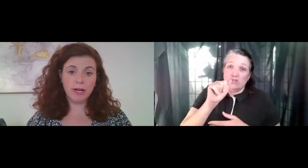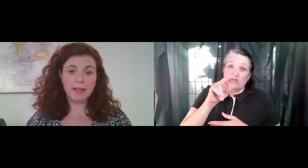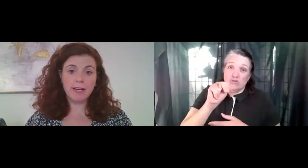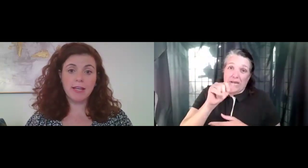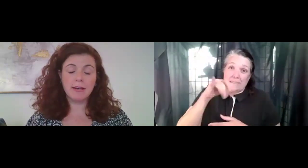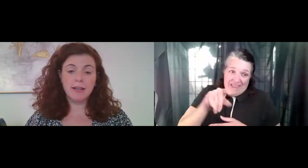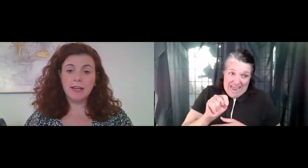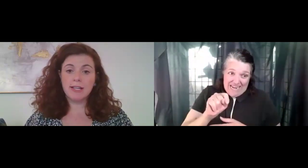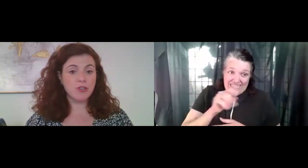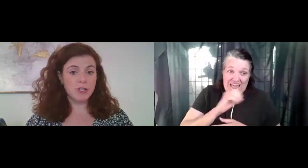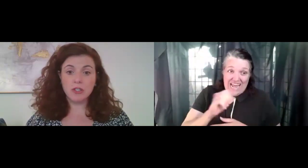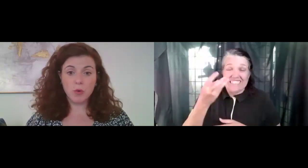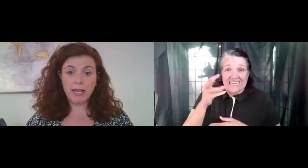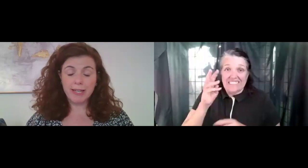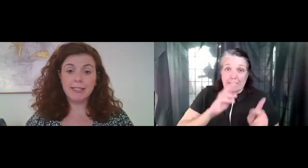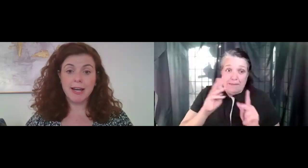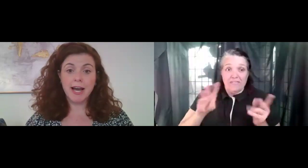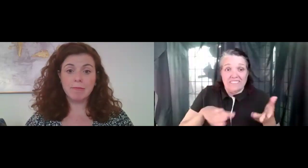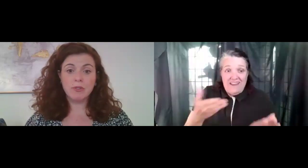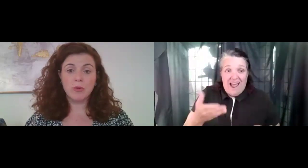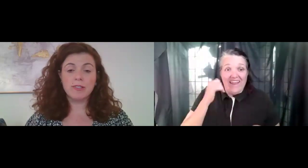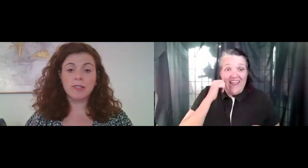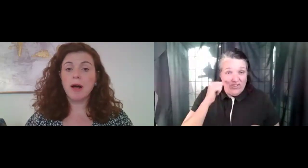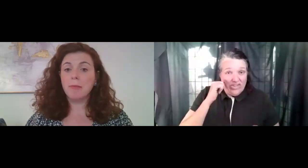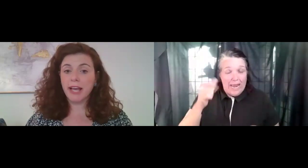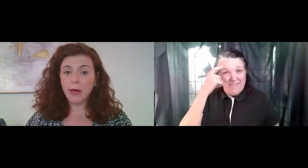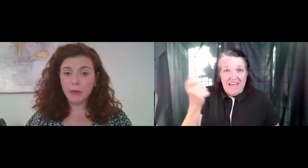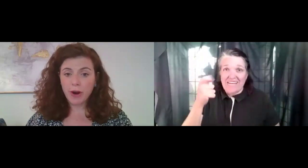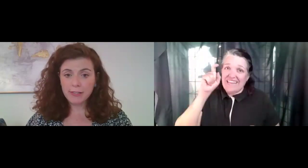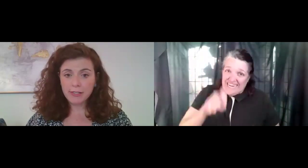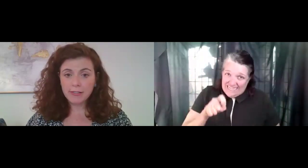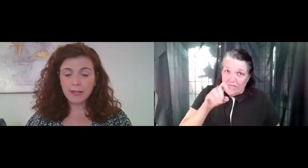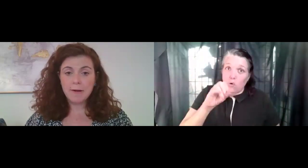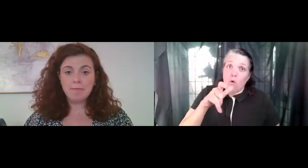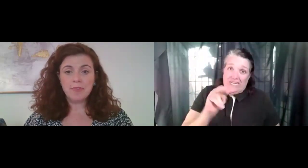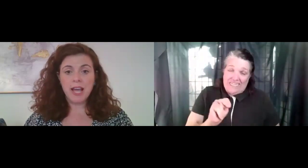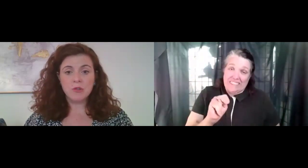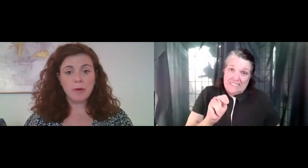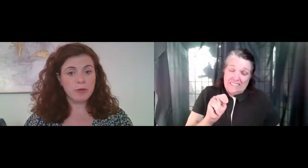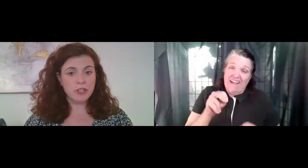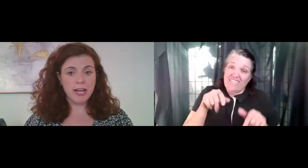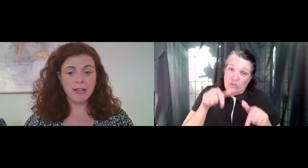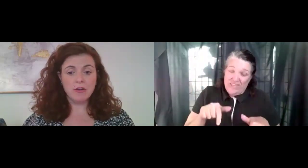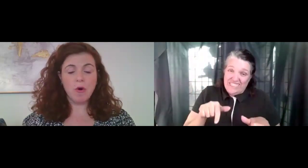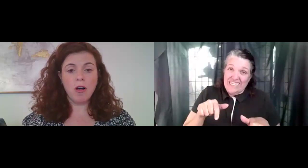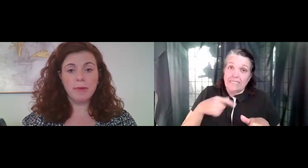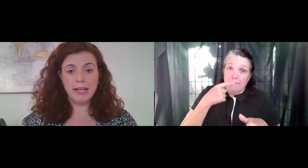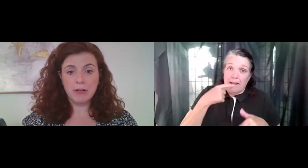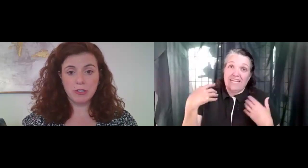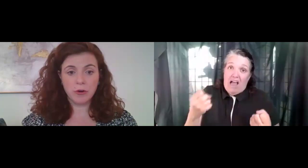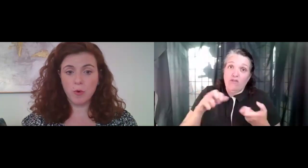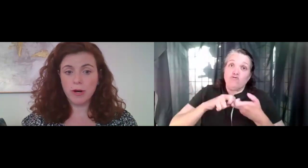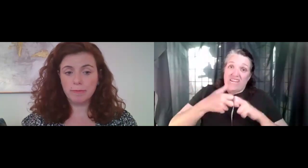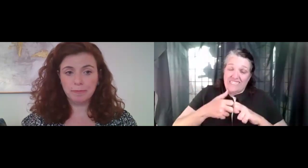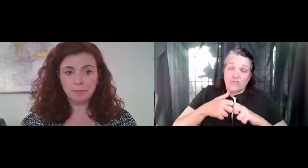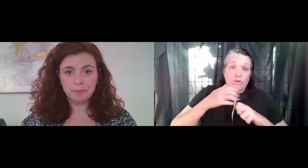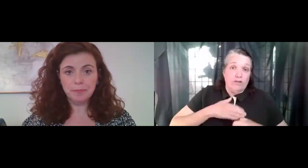organ they need is just not donated in time. So this is a public health crisis, and we appreciate you all being here to learn more.